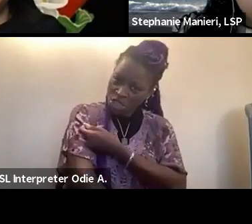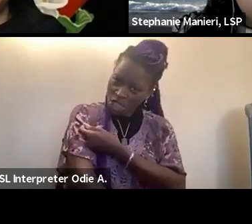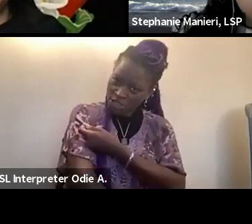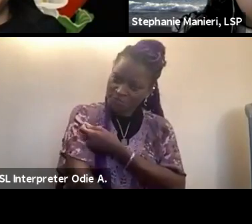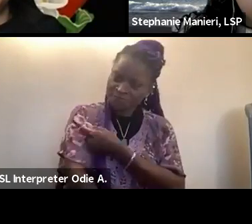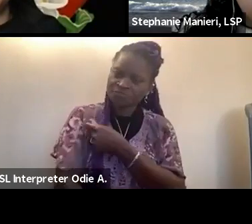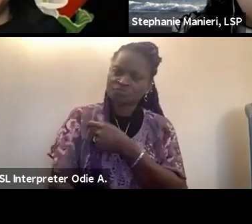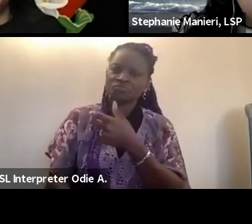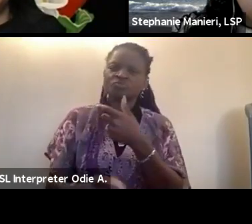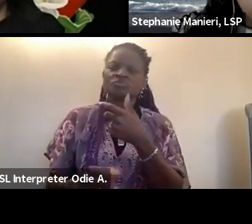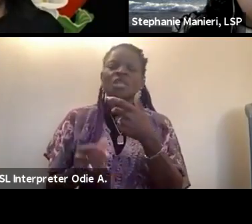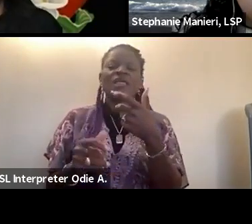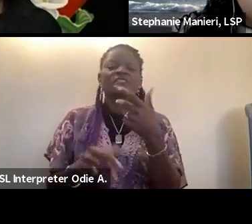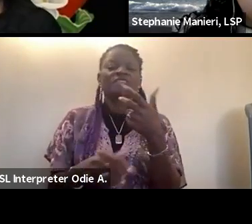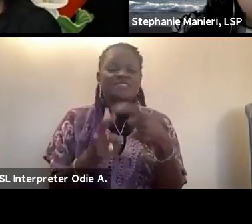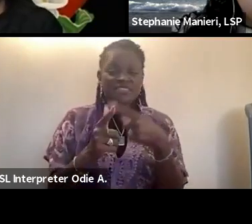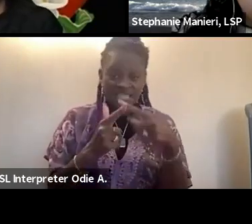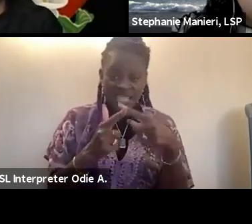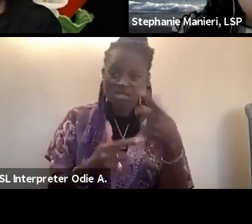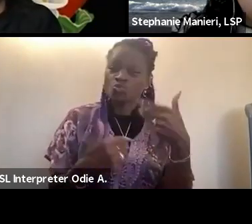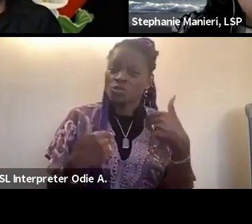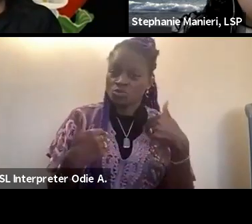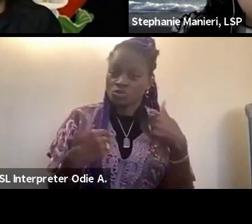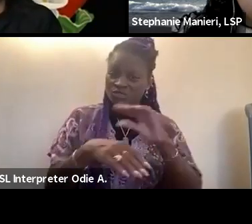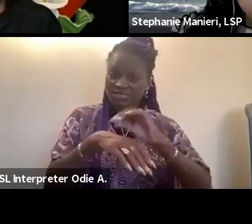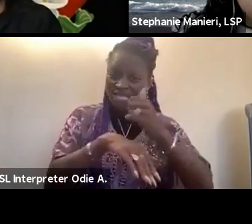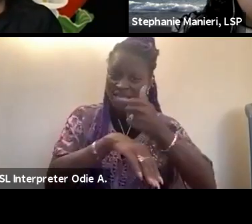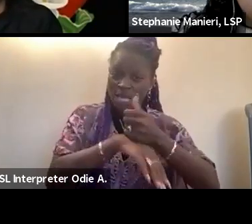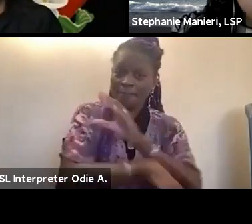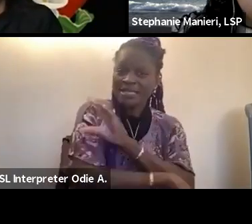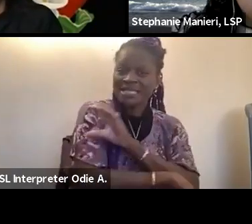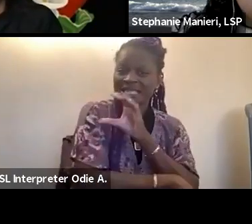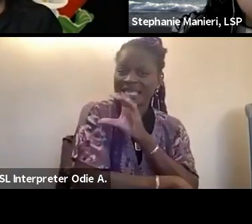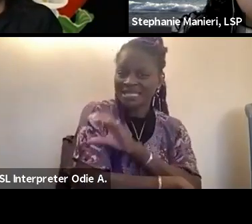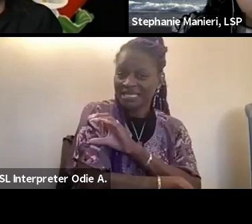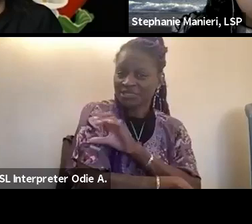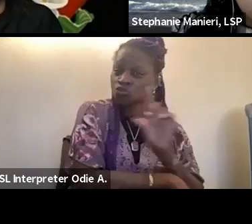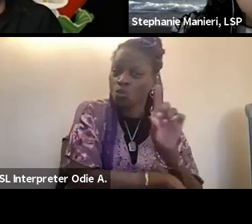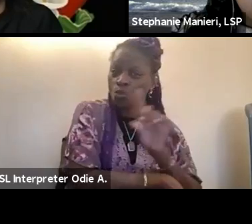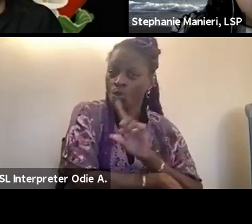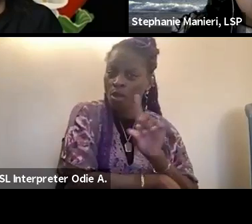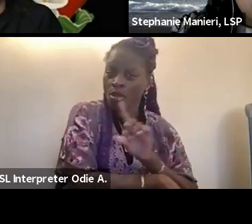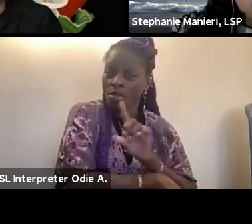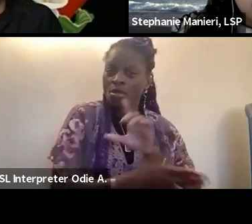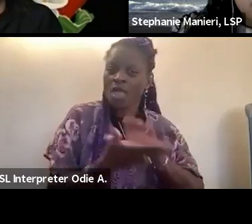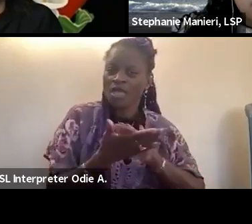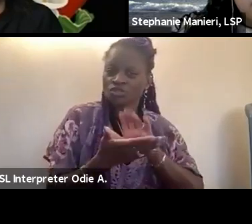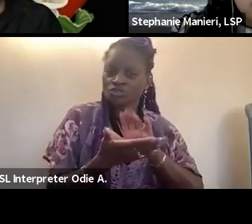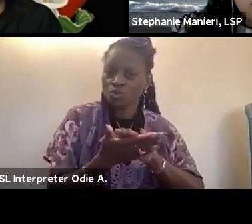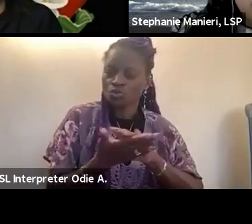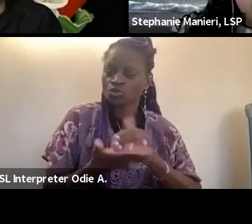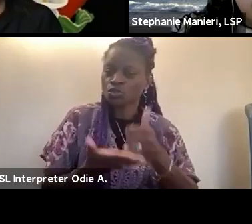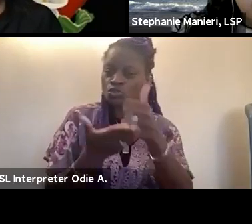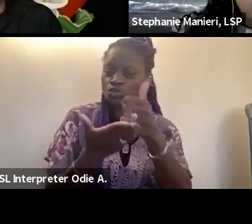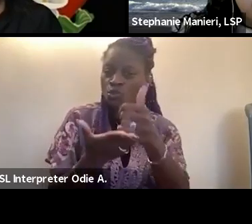Vaccination clinics will be created at schools to serve people without convenient or affordable access to health care providers,